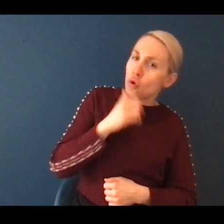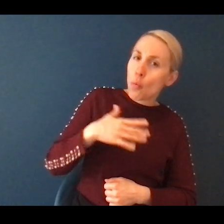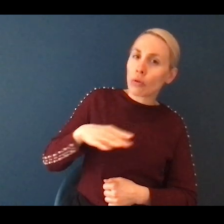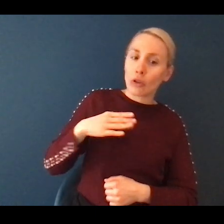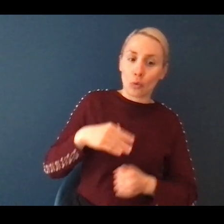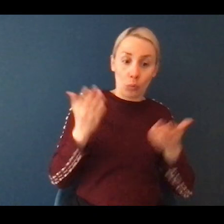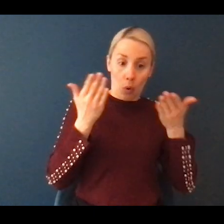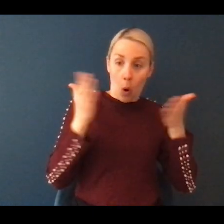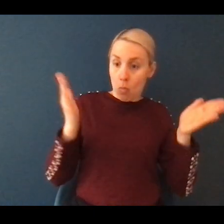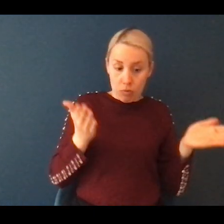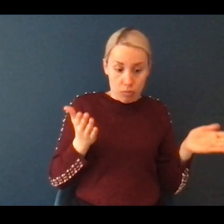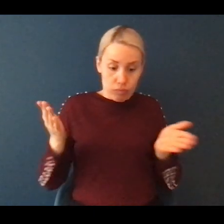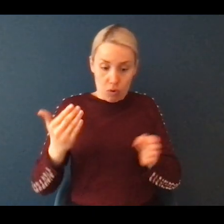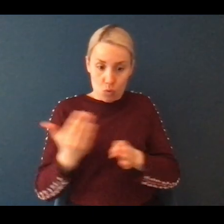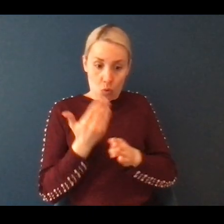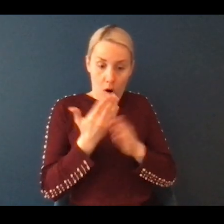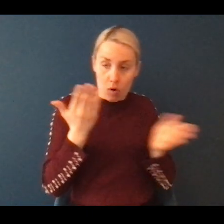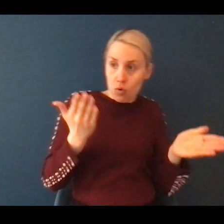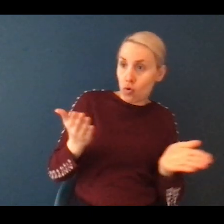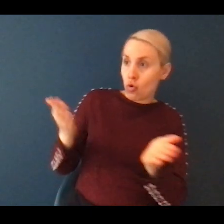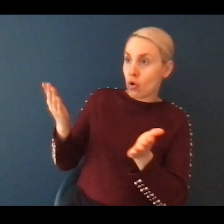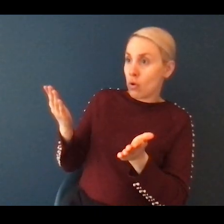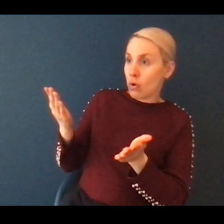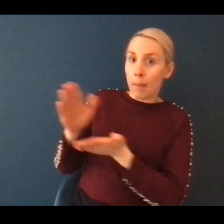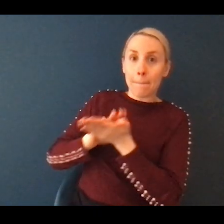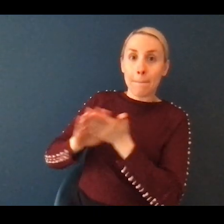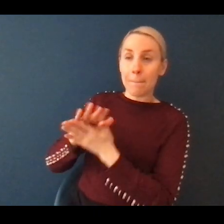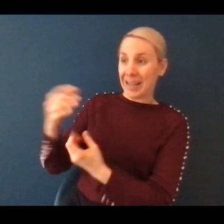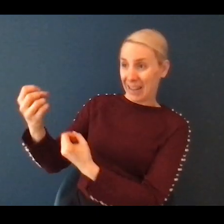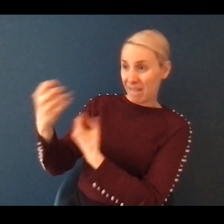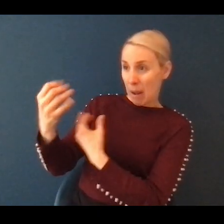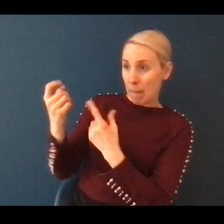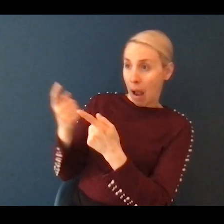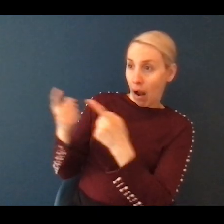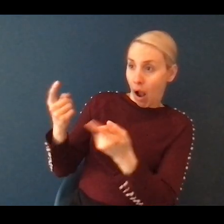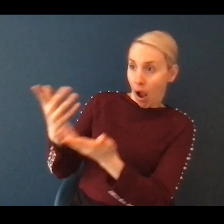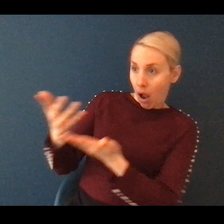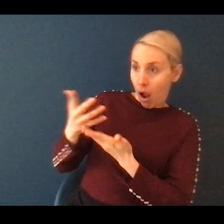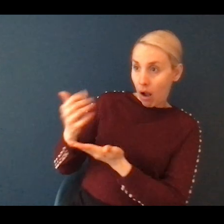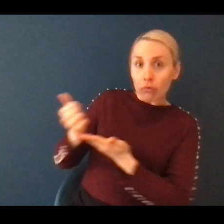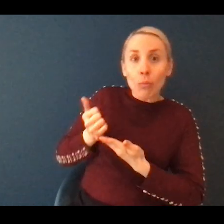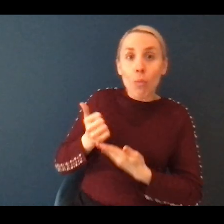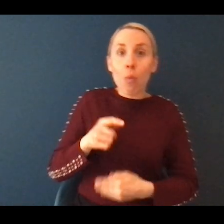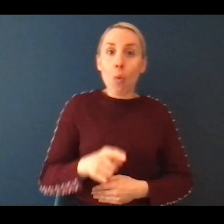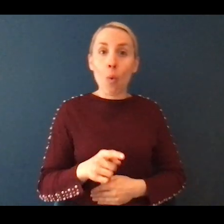into kind of conversation with it and I can really see how that really supports that kind